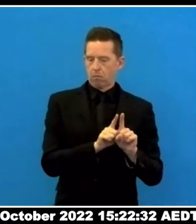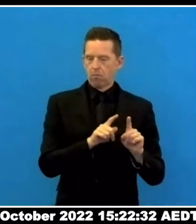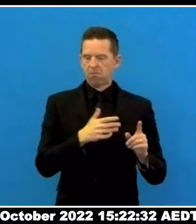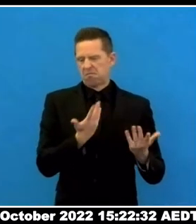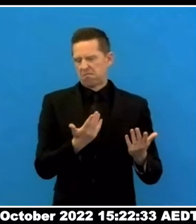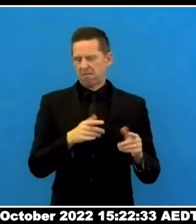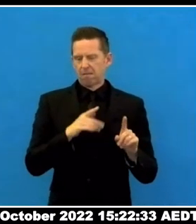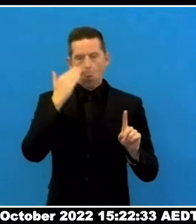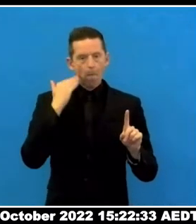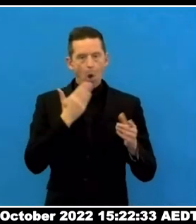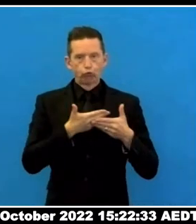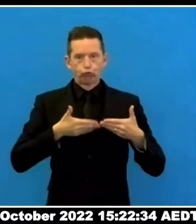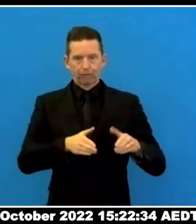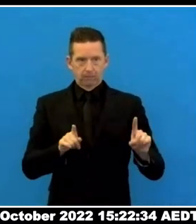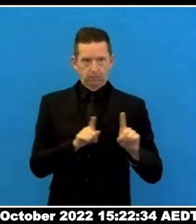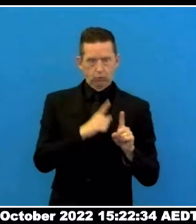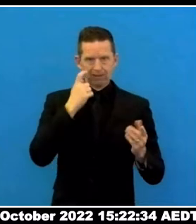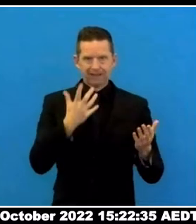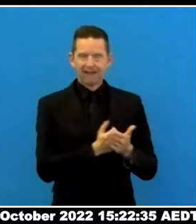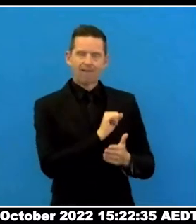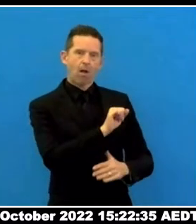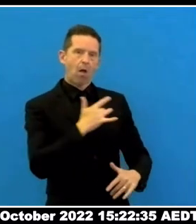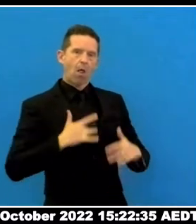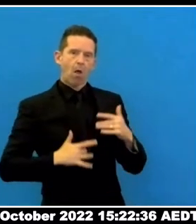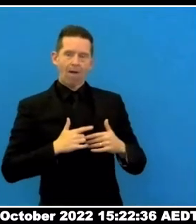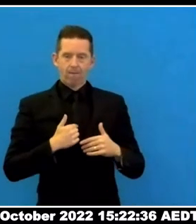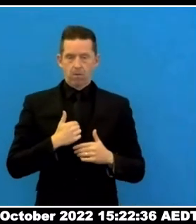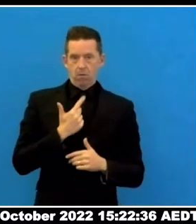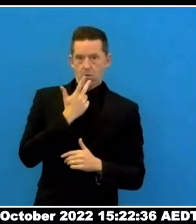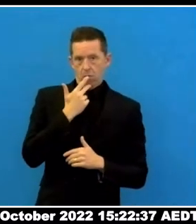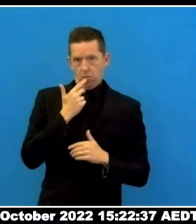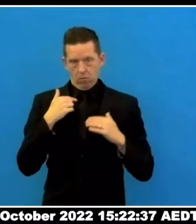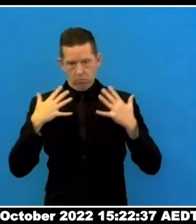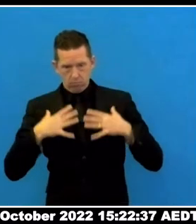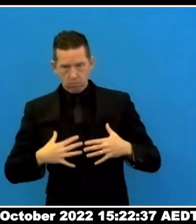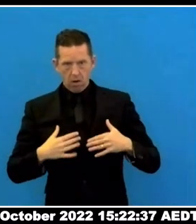to save their life and represent myself, pretending that I'm actually their